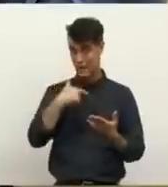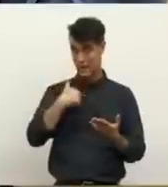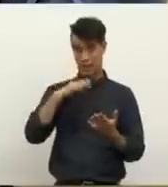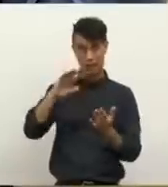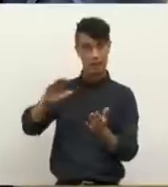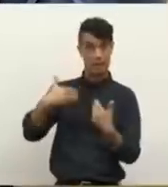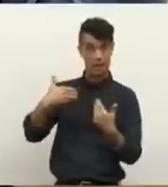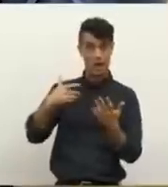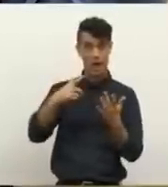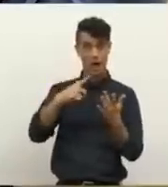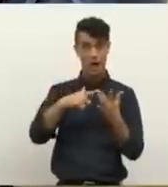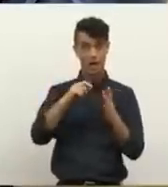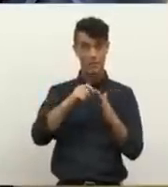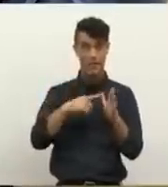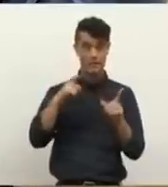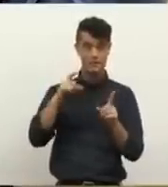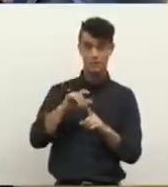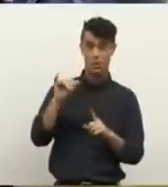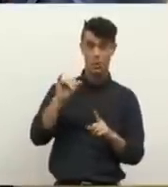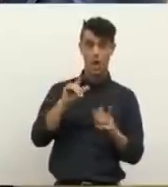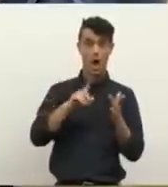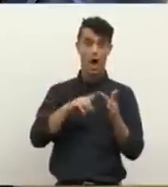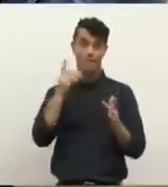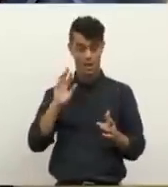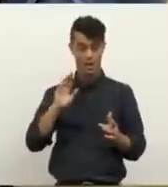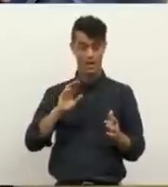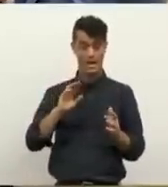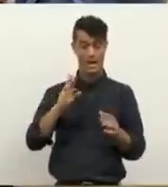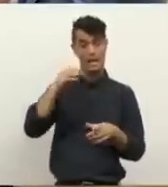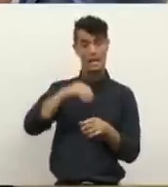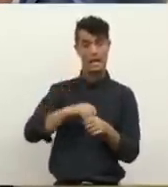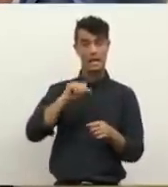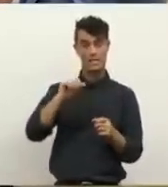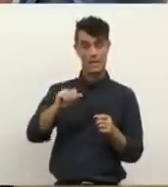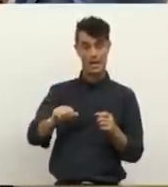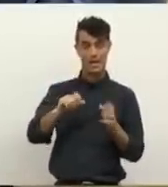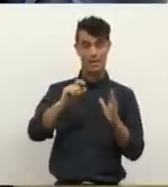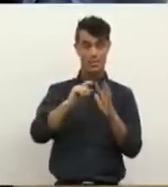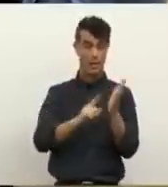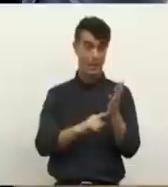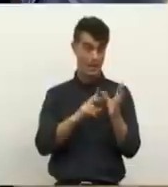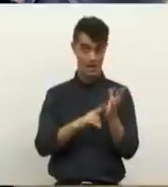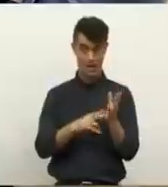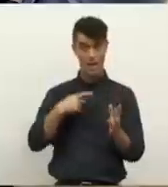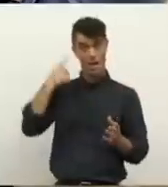or a personal item as part of their planning. I'm just wondering if I throw it to you